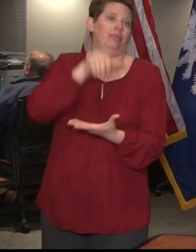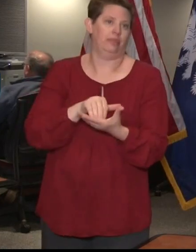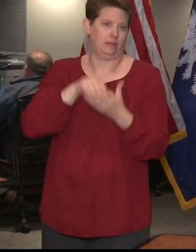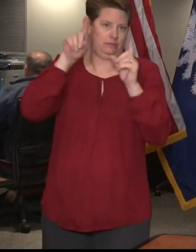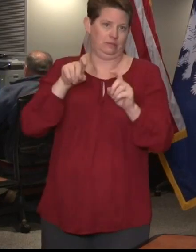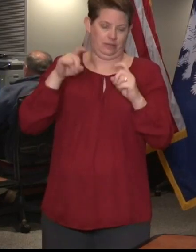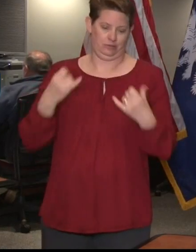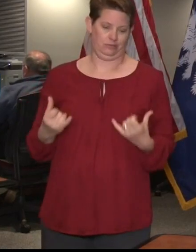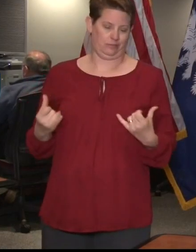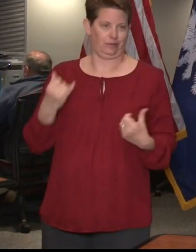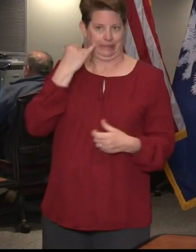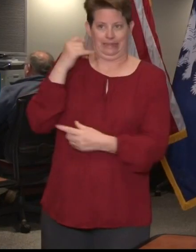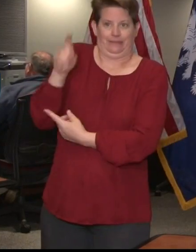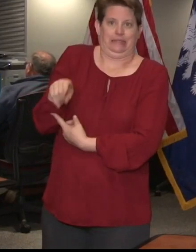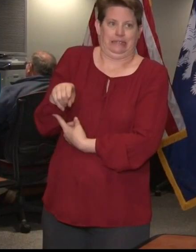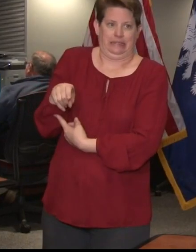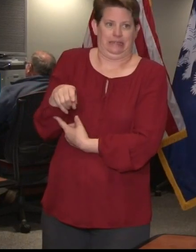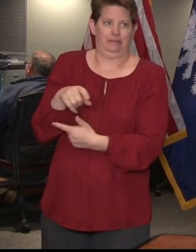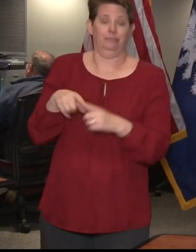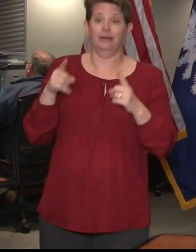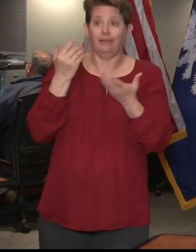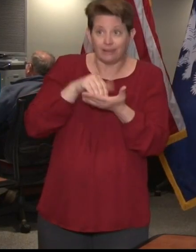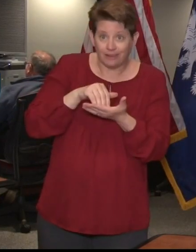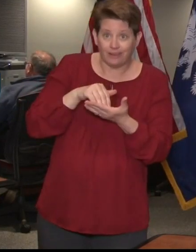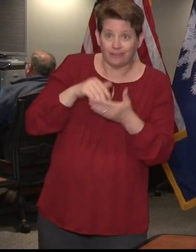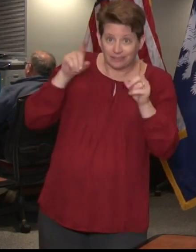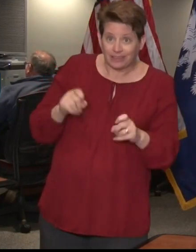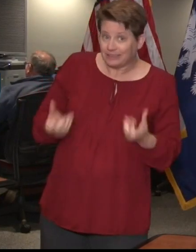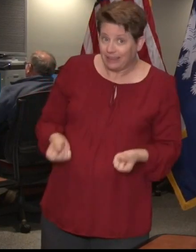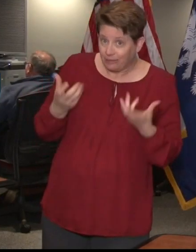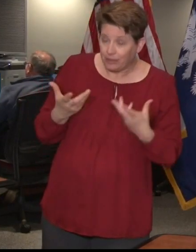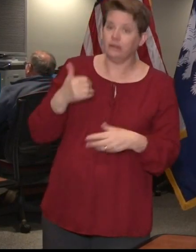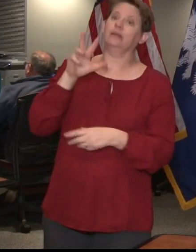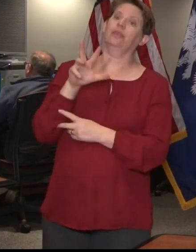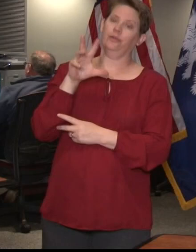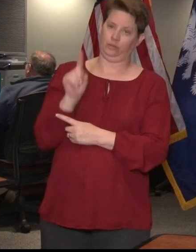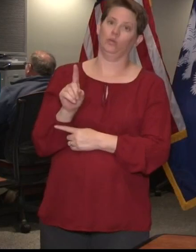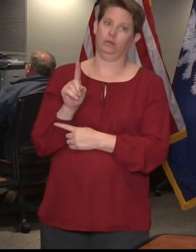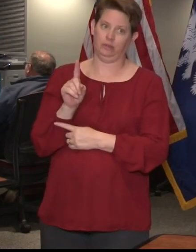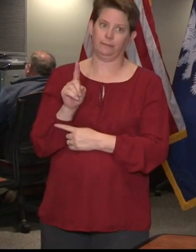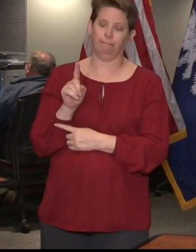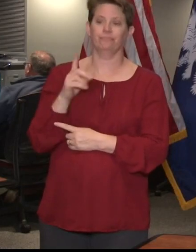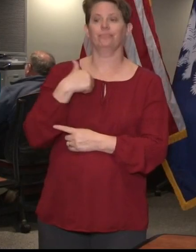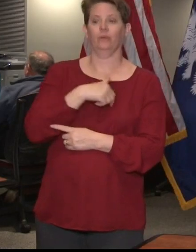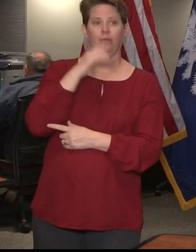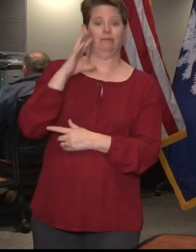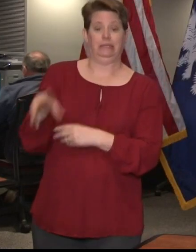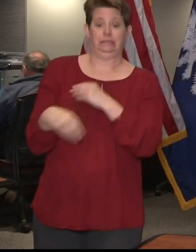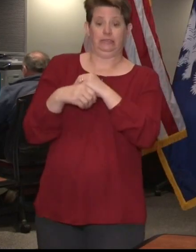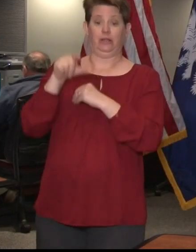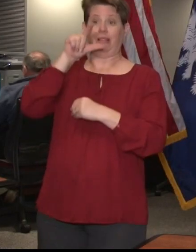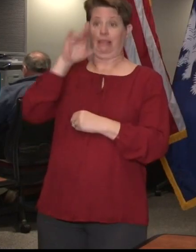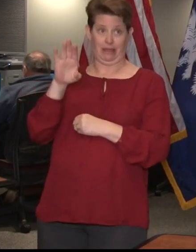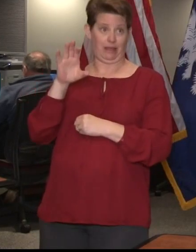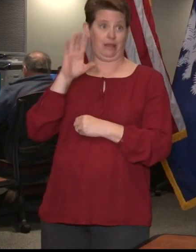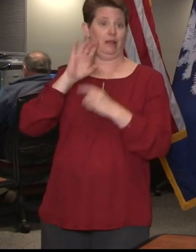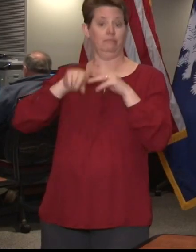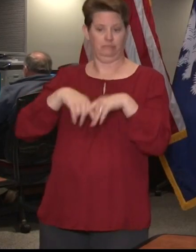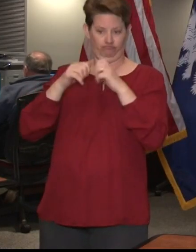SO WE HAVE ONE TEST KIT AND A SECO4@ND ONE. SO WE SO WE HAVE ONE TEST KIT AND A SECO4@ND ONE. SO WE HAVE SO WE HAVE ONE TEST KIT AND A SECO4@ND ONE. SO WE HAVE THE4@ SO WE HAVE ONE TEST KIT AND A SECO4@ND ONE. SO WE HAVE THE4@ CAPABILITY SO WE HAVE ONE TEST KIT AND A SECO4@ND ONE. SO WE HAVE THE4@ CAPABILITY OF SECO4@ND ONE. SO WE HAVE THE4@ CAPABILITY OF SECO4@ND ONE. SO WE HAVE THE4@ CAPABILITY OF OVER SECO4@ND ONE. SO WE HAVE THE4@ CAPABILITY OF OVER 1,000 SECO4@ND ONE. SO WE HAVE THE4@ CAPABILITY OF OVER 1,000 TESTS SECO4@ND ONE. SO WE HAVE THE4@ CAPABILITY OF OVER 1,000 TESTS AT SECO4@ND ONE. SO WE HAVE THE4@ CAPABILITY OF OVER 1,000 TESTS AT THIS SECO4@ND ONE. SO WE HAVE THE4@ CAPABILITY OF OVER 1,000 TESTS AT THIS POINT SO WE HAVE THE4@ CAPABILITY OF OVER 1,000 TESTS AT THIS POINT SO WE HAVE THE4@ CAPABILITY OF OVER 1,000 TESTS AT THIS POINT IN SO WE HAVE THE4@ CAPABILITY OF OVER 1,000 TESTS AT THIS POINT IN TIME4@ SO WE HAVE THE4@ CAPABILITY OF OVER 1,000 TESTS AT THIS POINT IN TIME4@ AND SO WE HAVE THE4@ CAPABILITY OF OVER 1,000 TESTS AT THIS POINT IN TIME4@ AND AGAIN SO WE HAVE THE4@ CAPABILITY OF OVER 1,000 TESTS AT THIS POINT IN TIME4@ AND AGAIN WE'VE SO WE HAVE THE4@ CAPABILITY OF OVER 1,000 TESTS AT THIS POINT IN TIME4@ AND AGAIN WE'VE TESTE OVER 1,000 TESTS AT THIS POINT IN TIME4@ AND AGAIN WE'VE TESTE OVER 1,000 TESTS AT THIS POINT IN TIME4@ AND AGAIN WE'VE TESTE 31. IN TIME4@ AND AGAIN WE'VE TESTE 31. IN TIME4@ AND AGAIN WE'VE TESTE 31. AND IN TIME4@ AND AGAIN WE'VE TESTE 31. AND WE